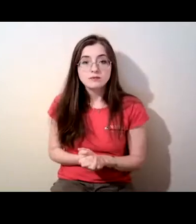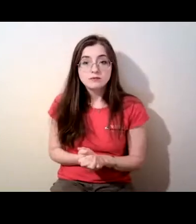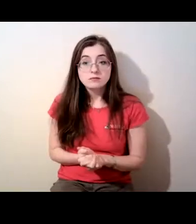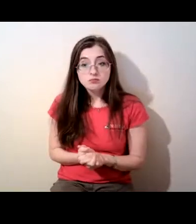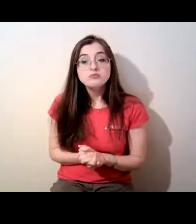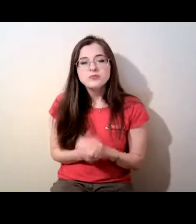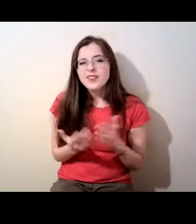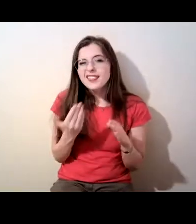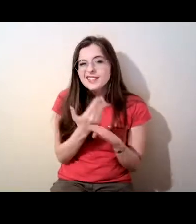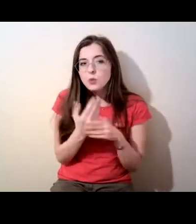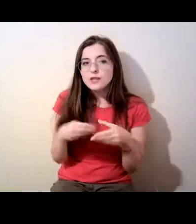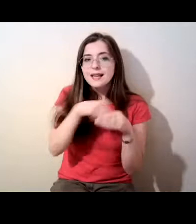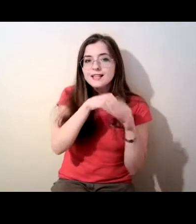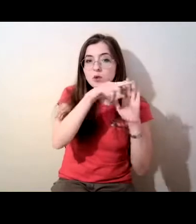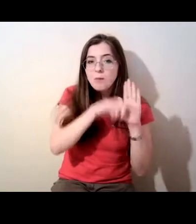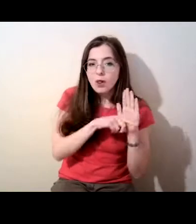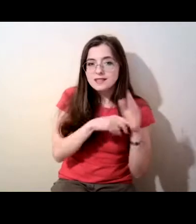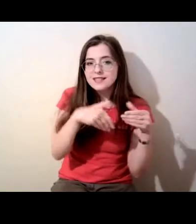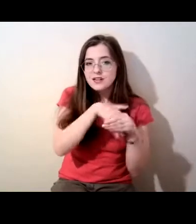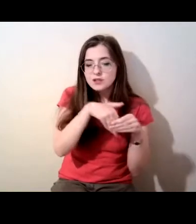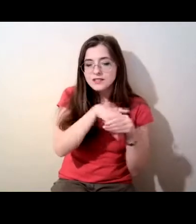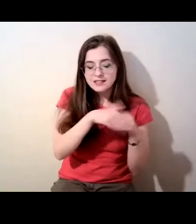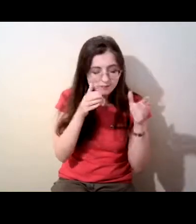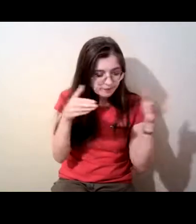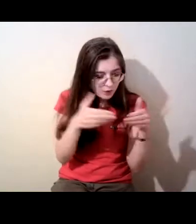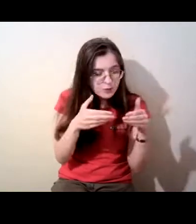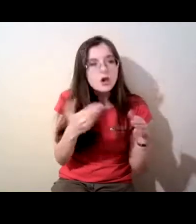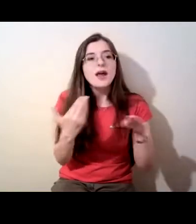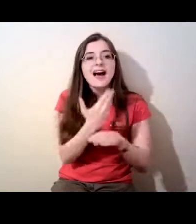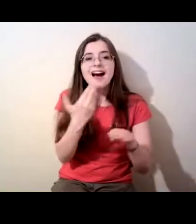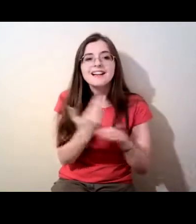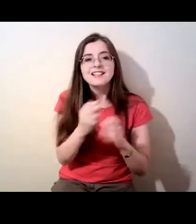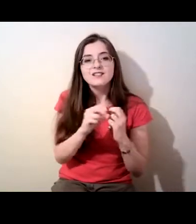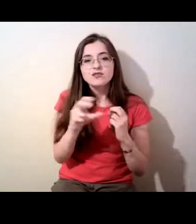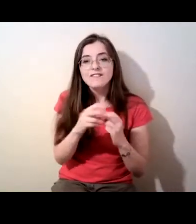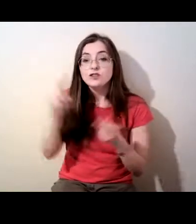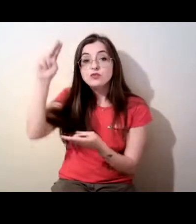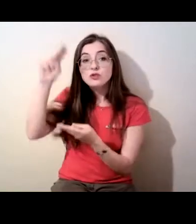context that's focusing upon active travel to reduce transport emissions and achieve net zero